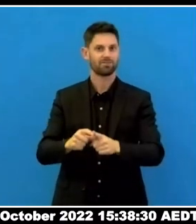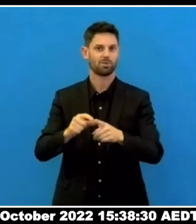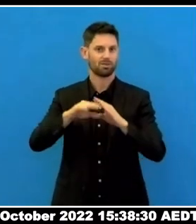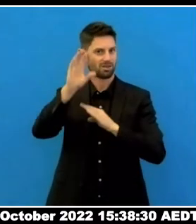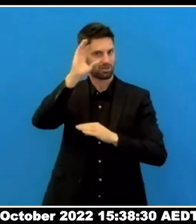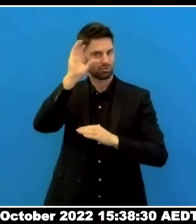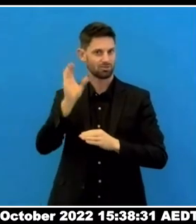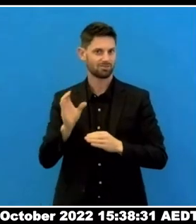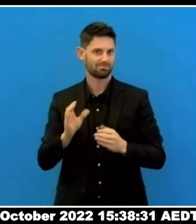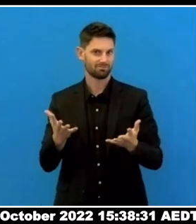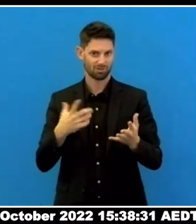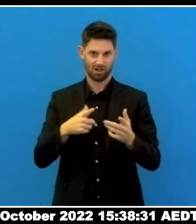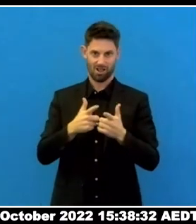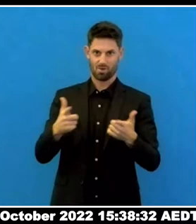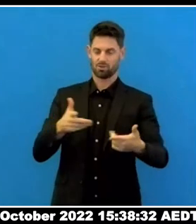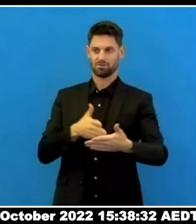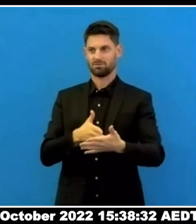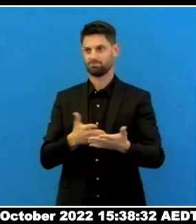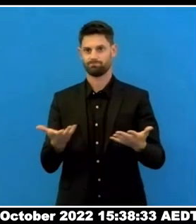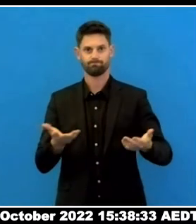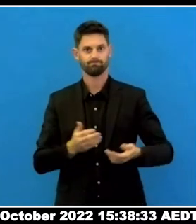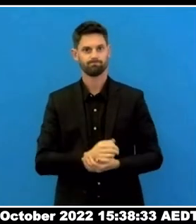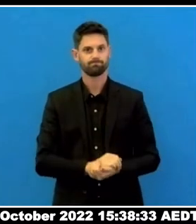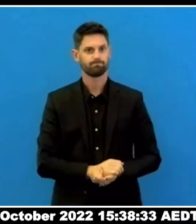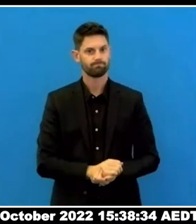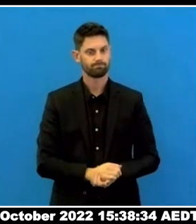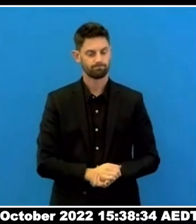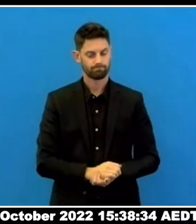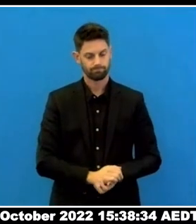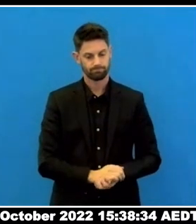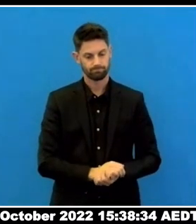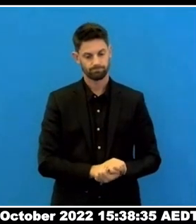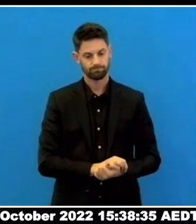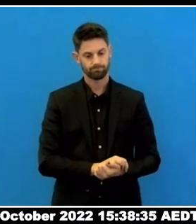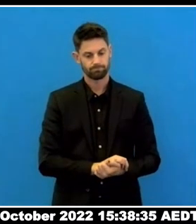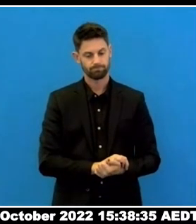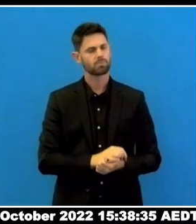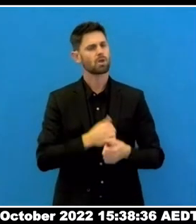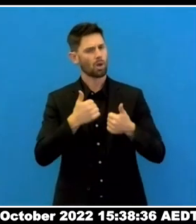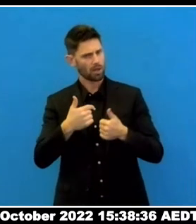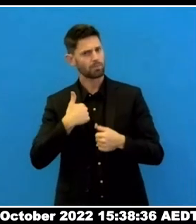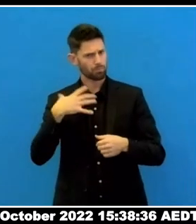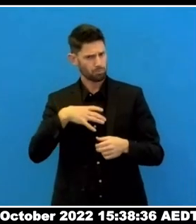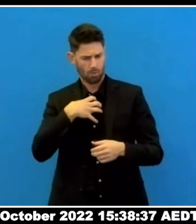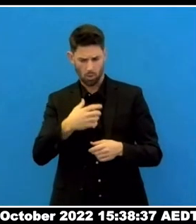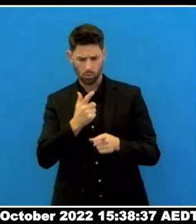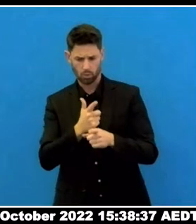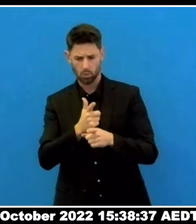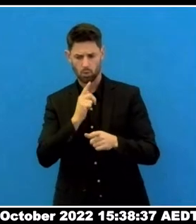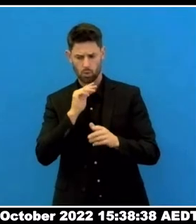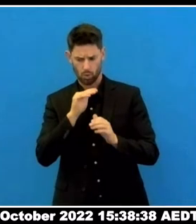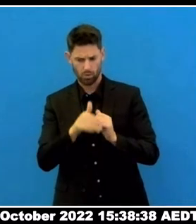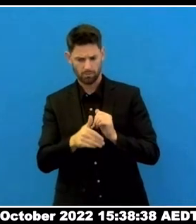And from your experience, the local school can often be